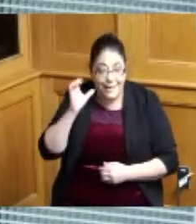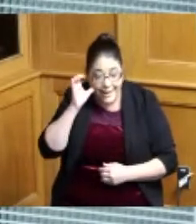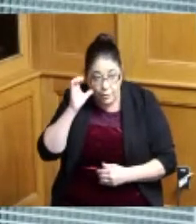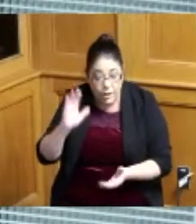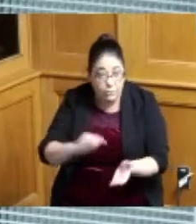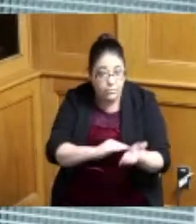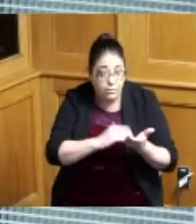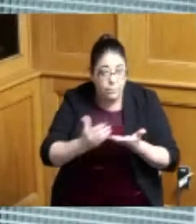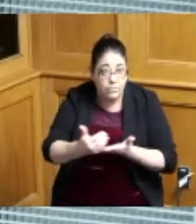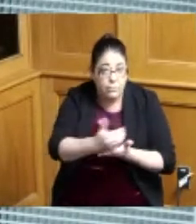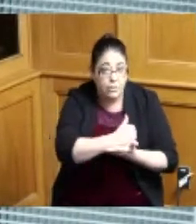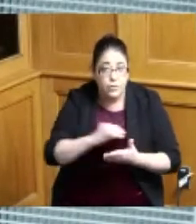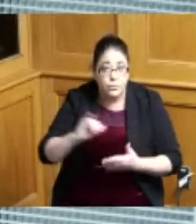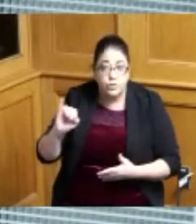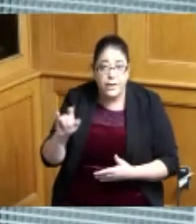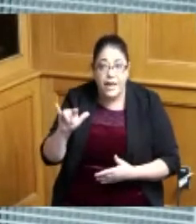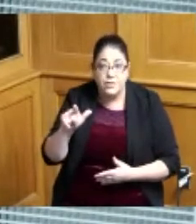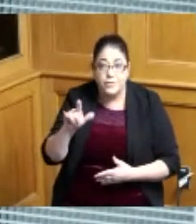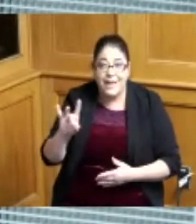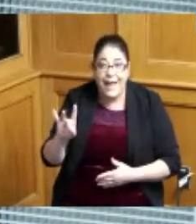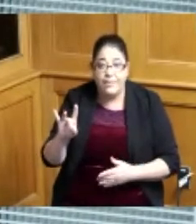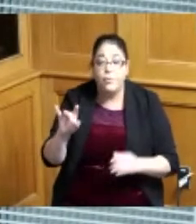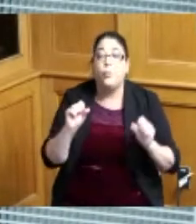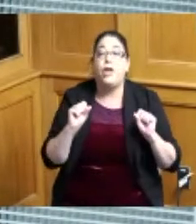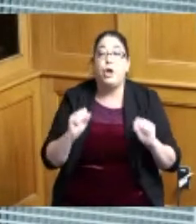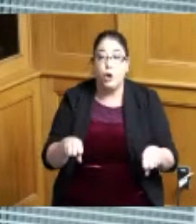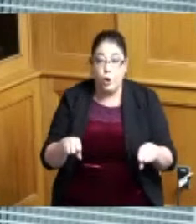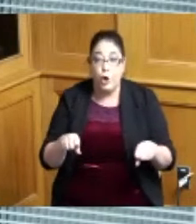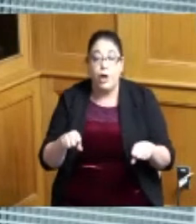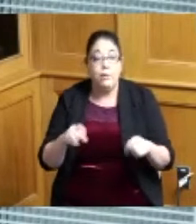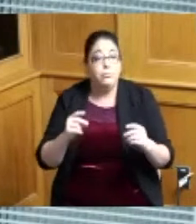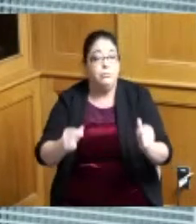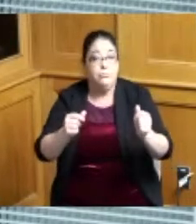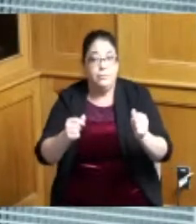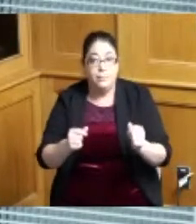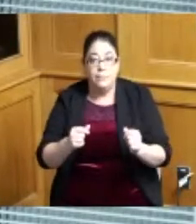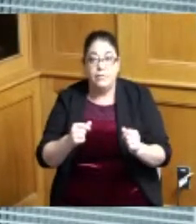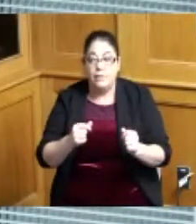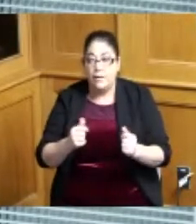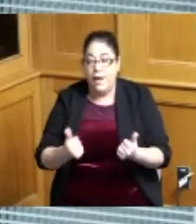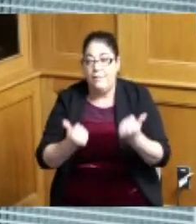from that point we could advance the resolutions as soon as that date so if that needs to happen